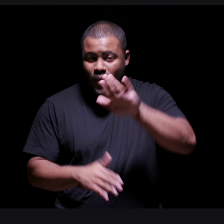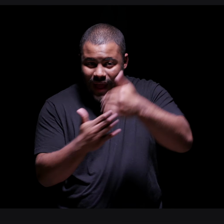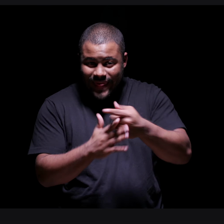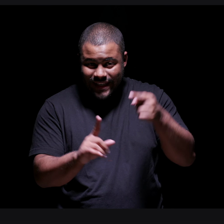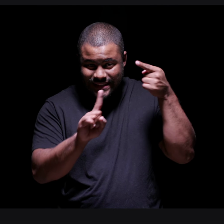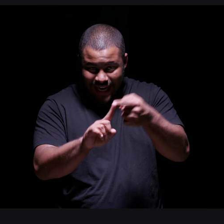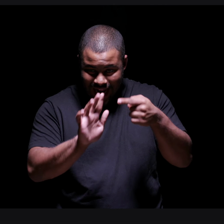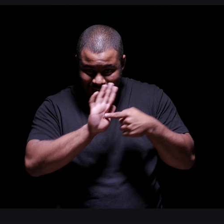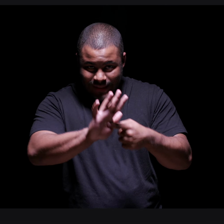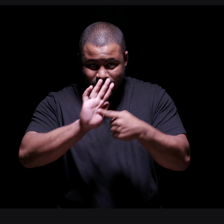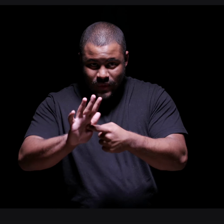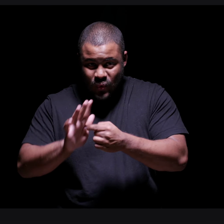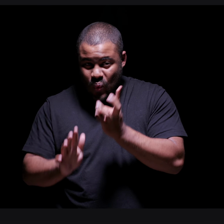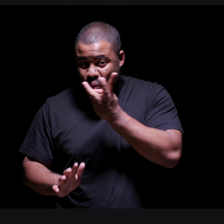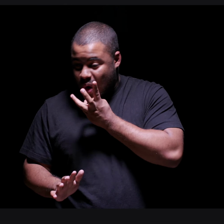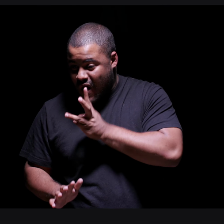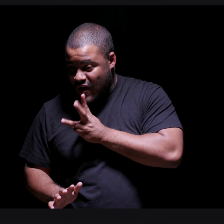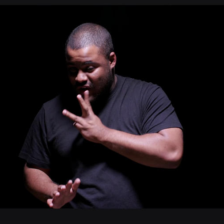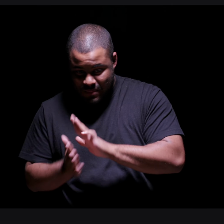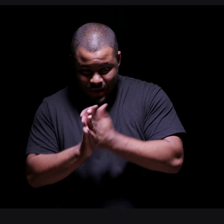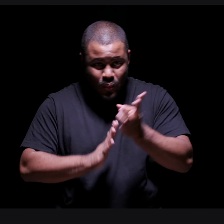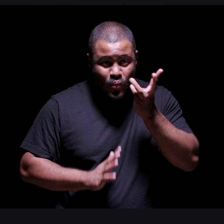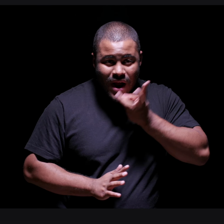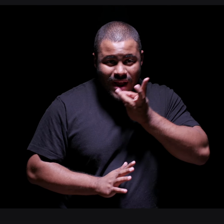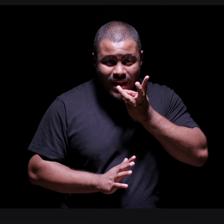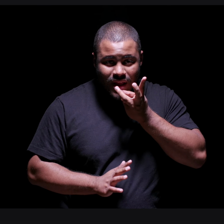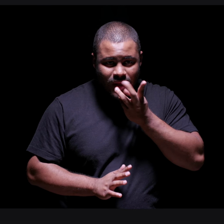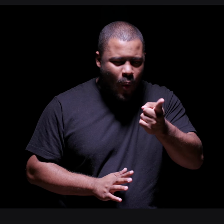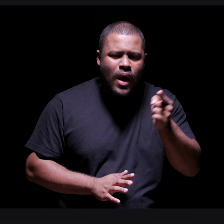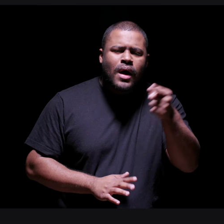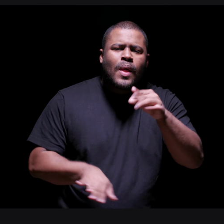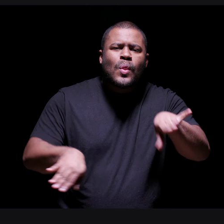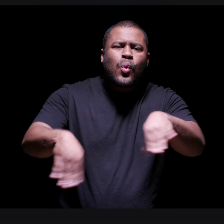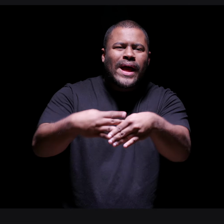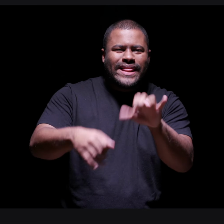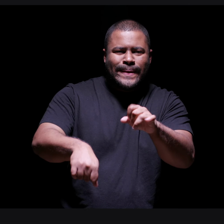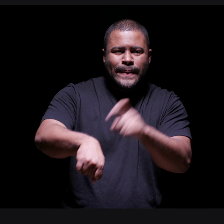And whether the sign was the water he turned into wine at a wedding that pointed to the blood